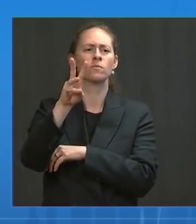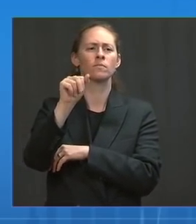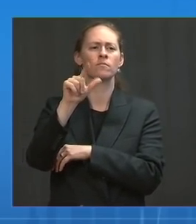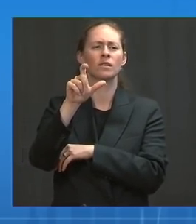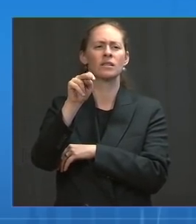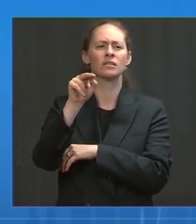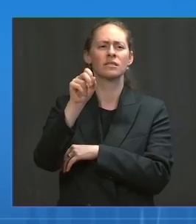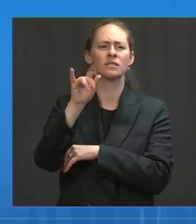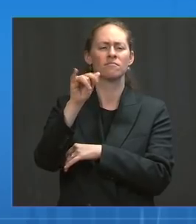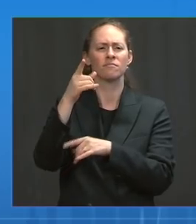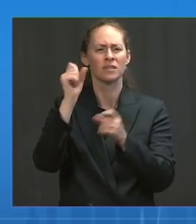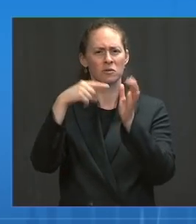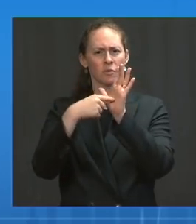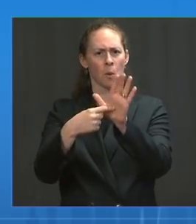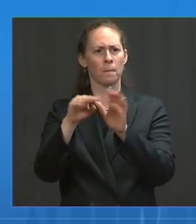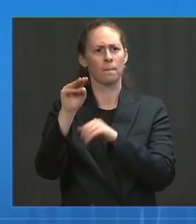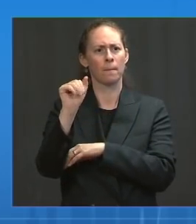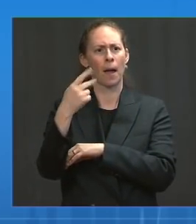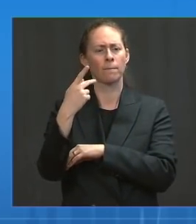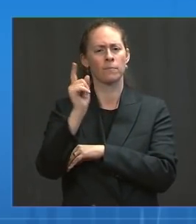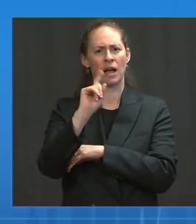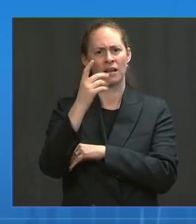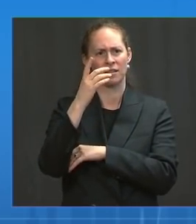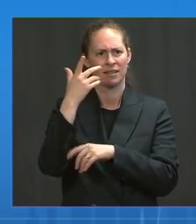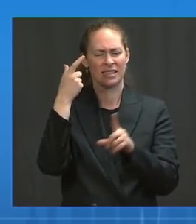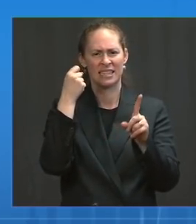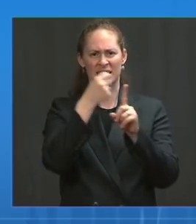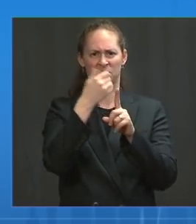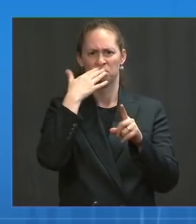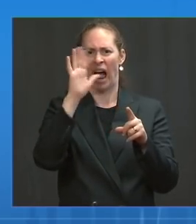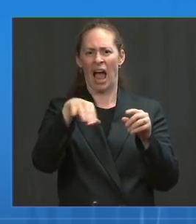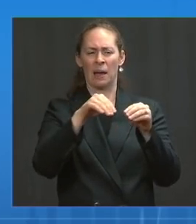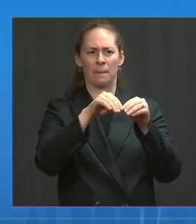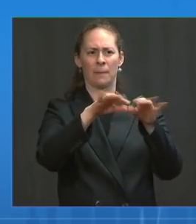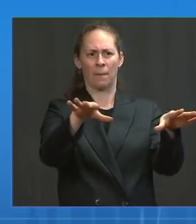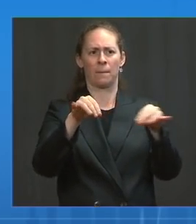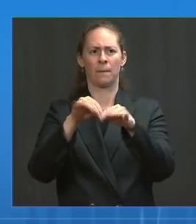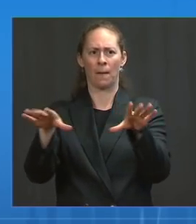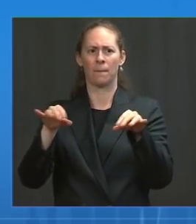there's a hot spot in western Missouri and northern Arkansas.